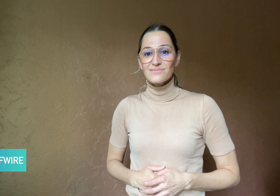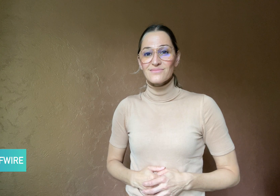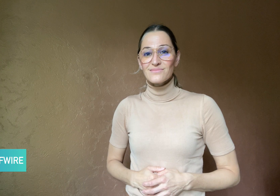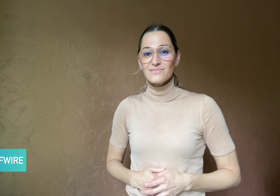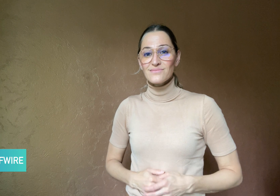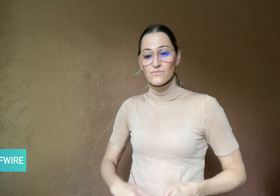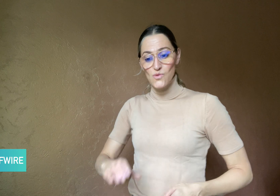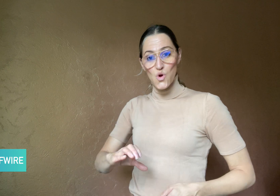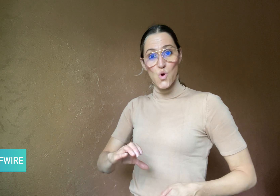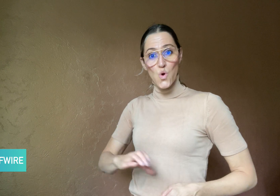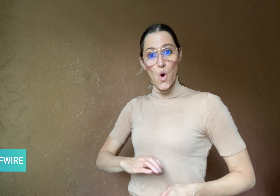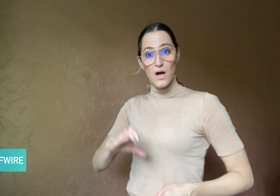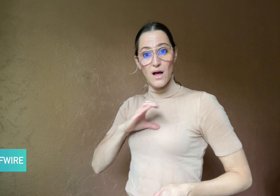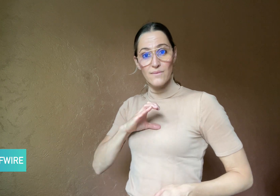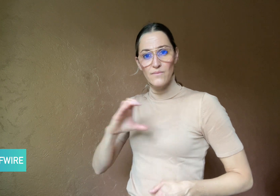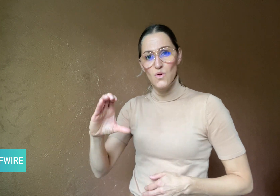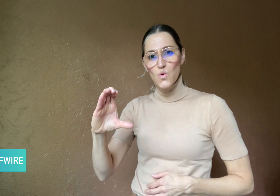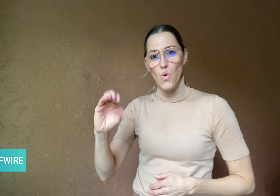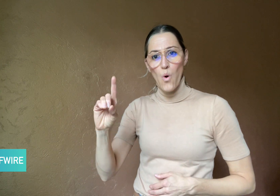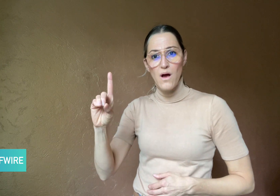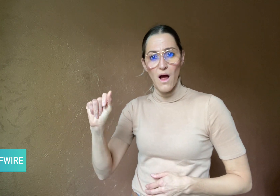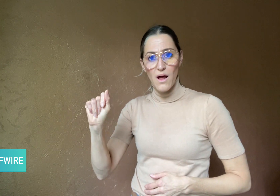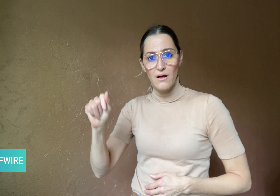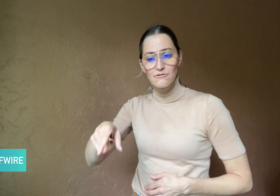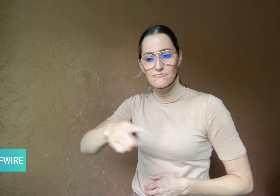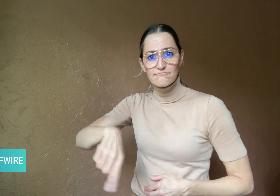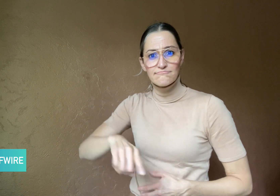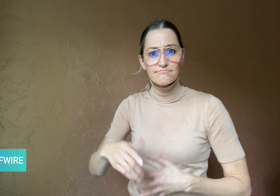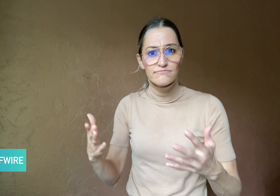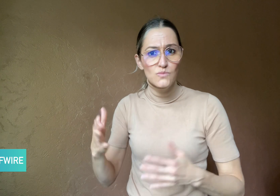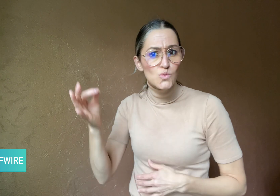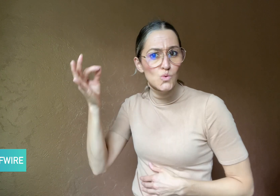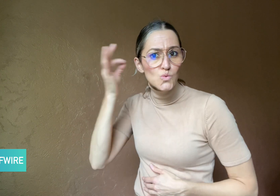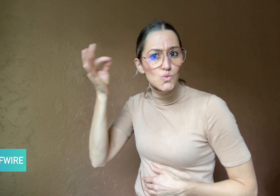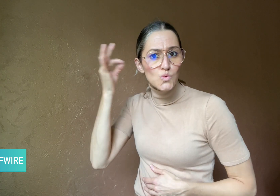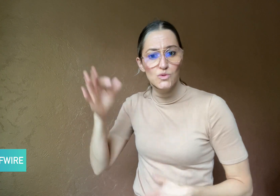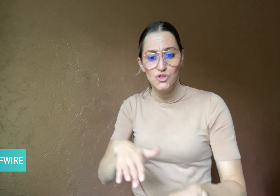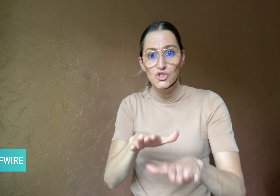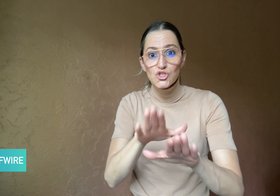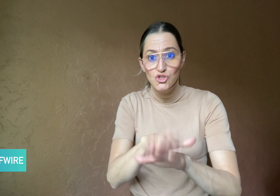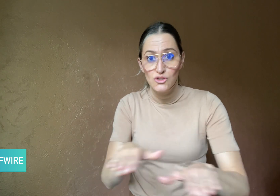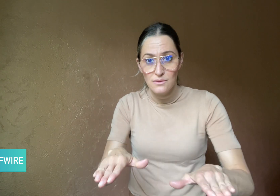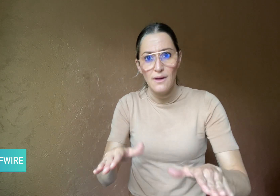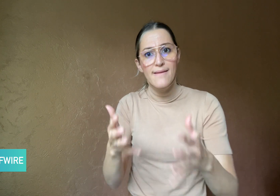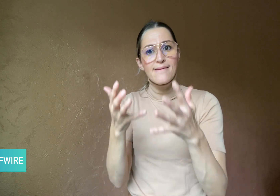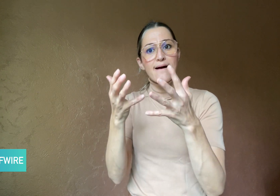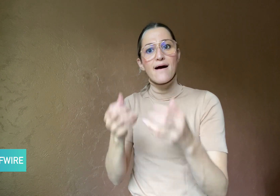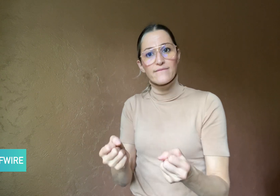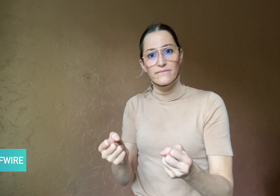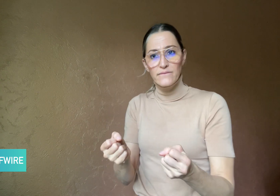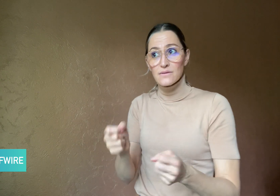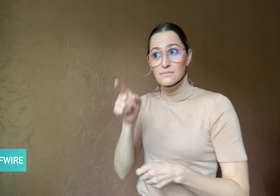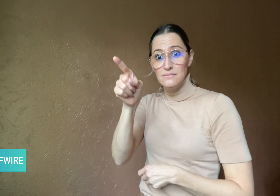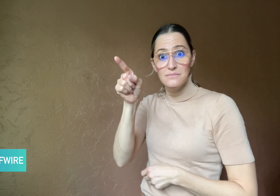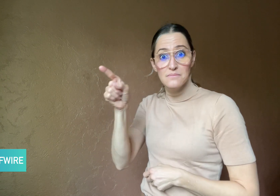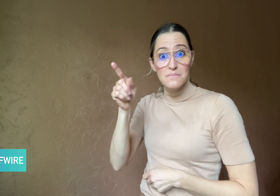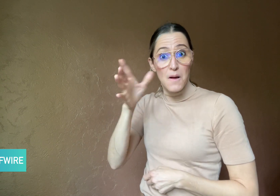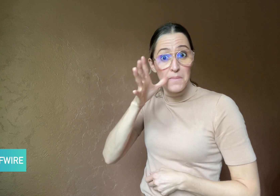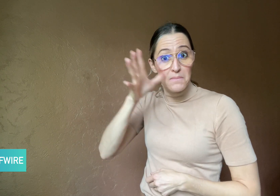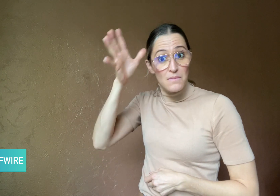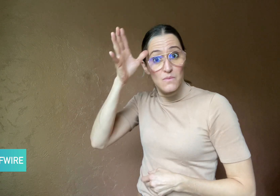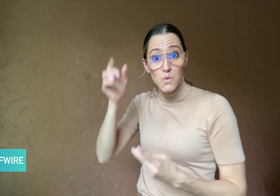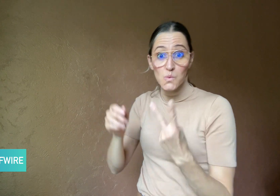Children of Deaf Adults (CODAs) are hearing children with at